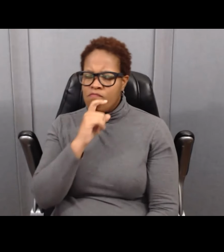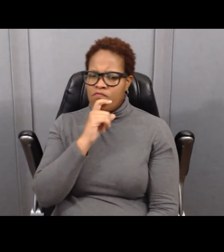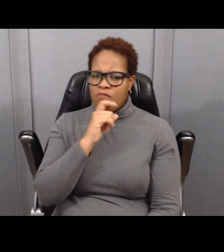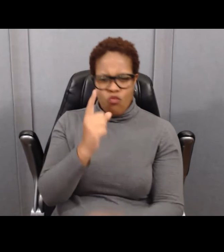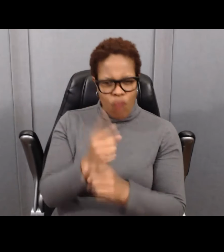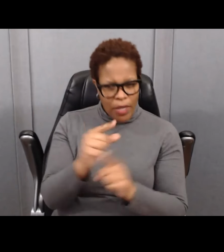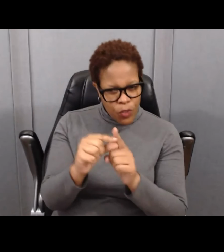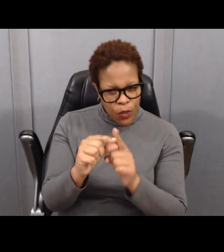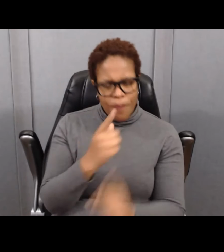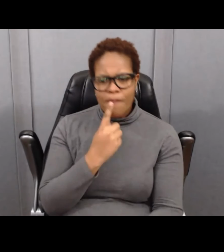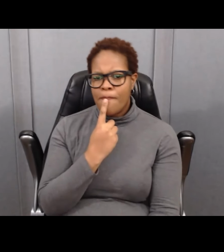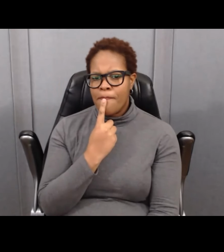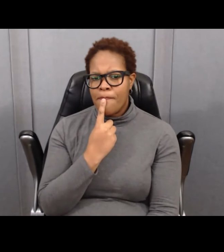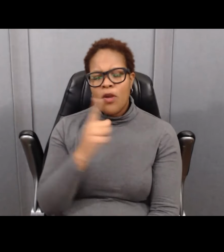Should we be describing this that way?